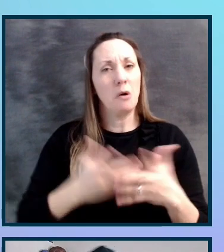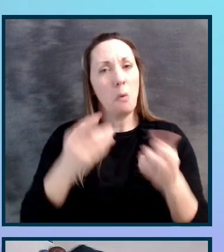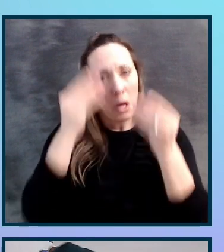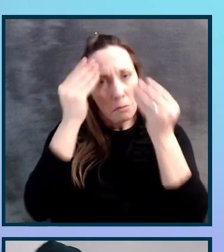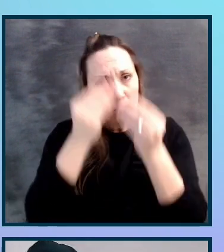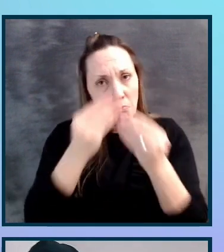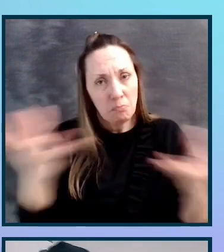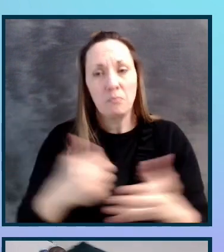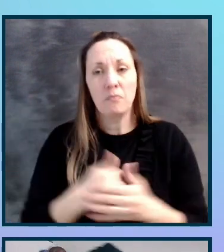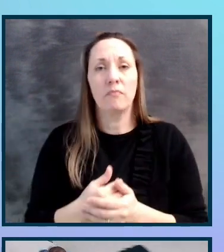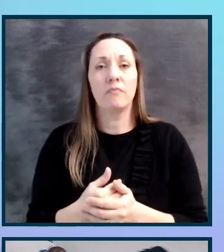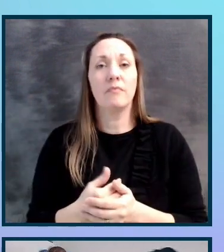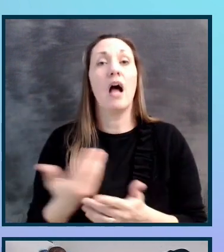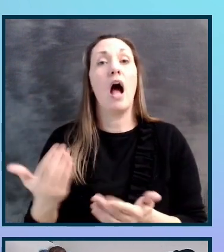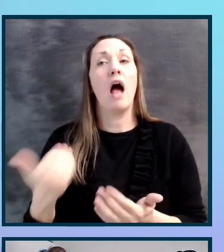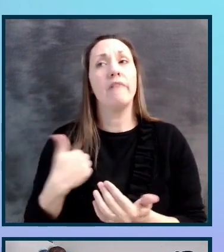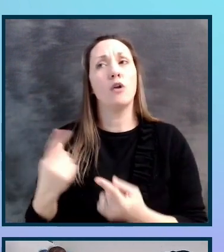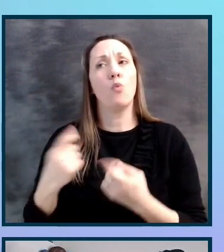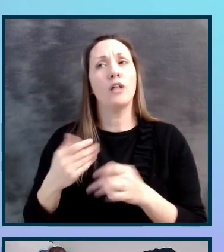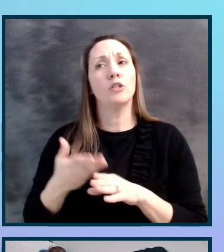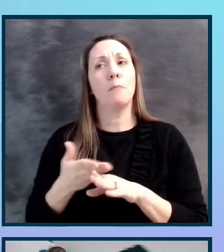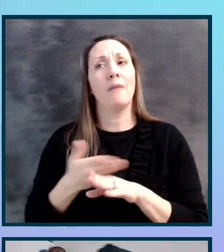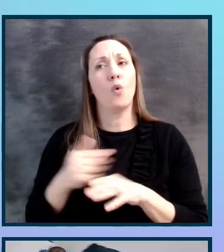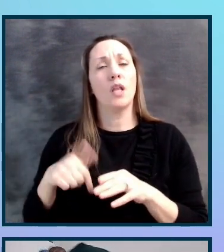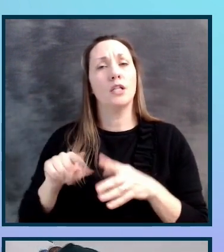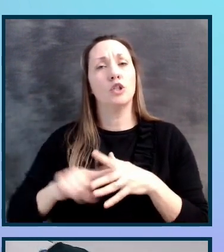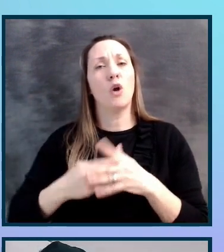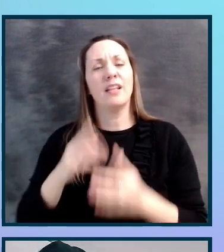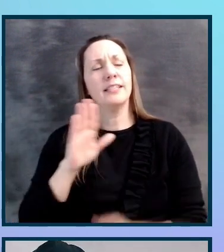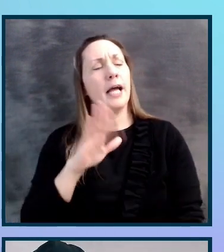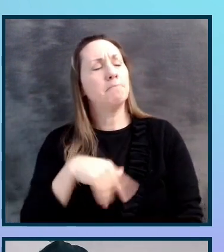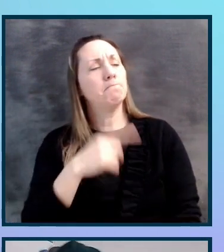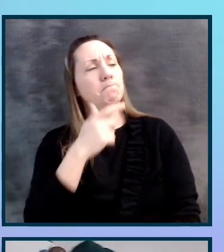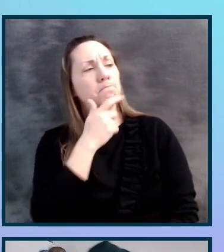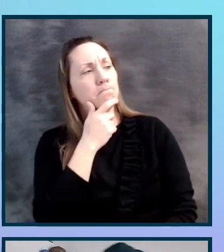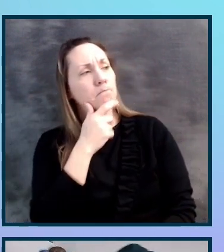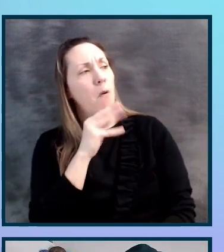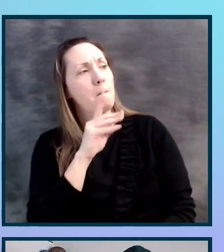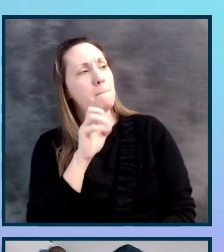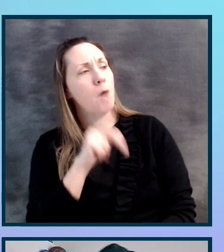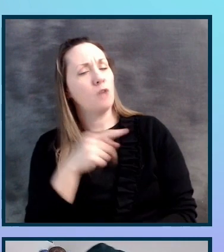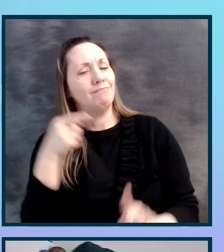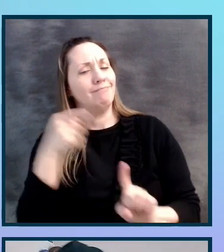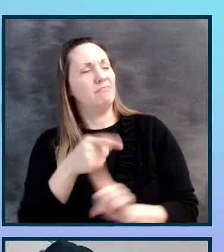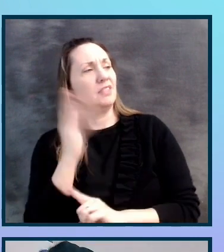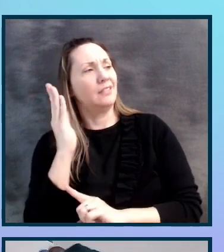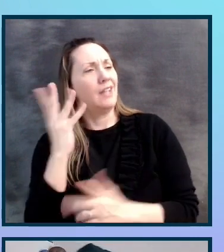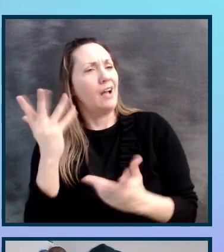I've had questions before this started that said, "Mark, what is this talk, it's under organizational success,